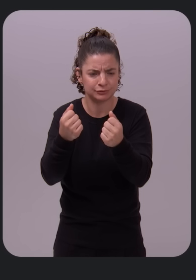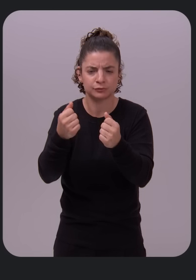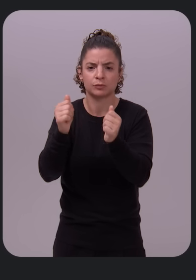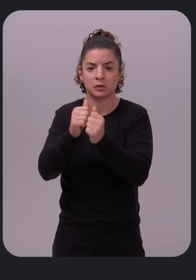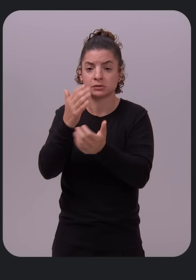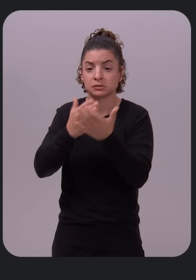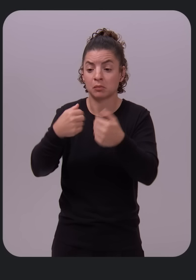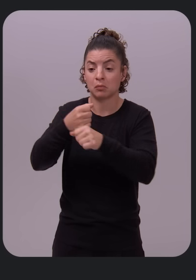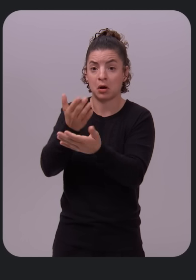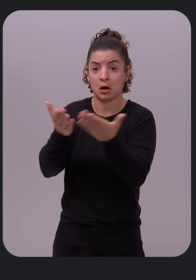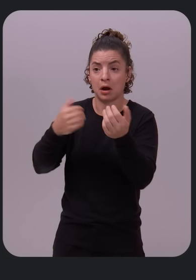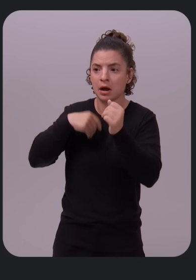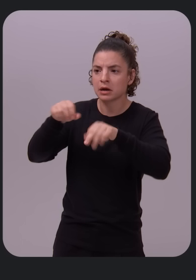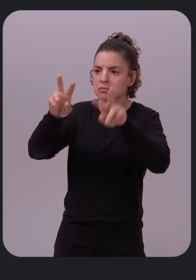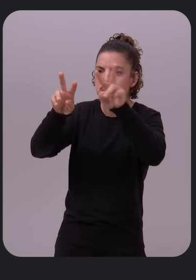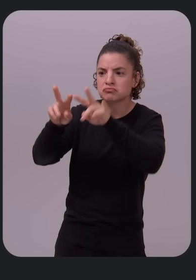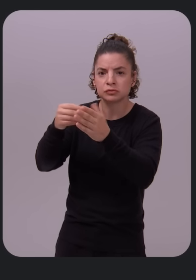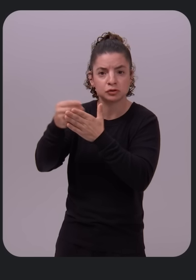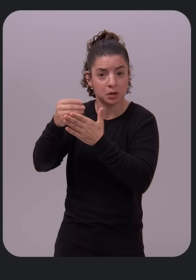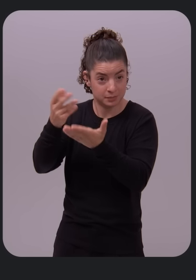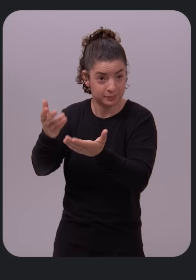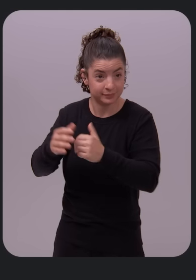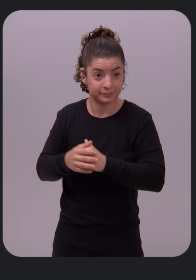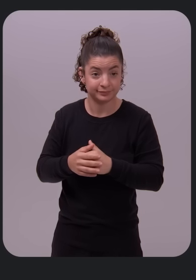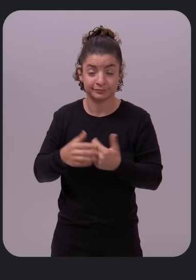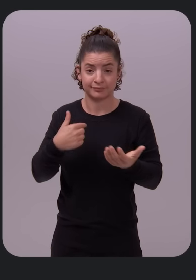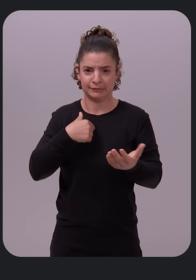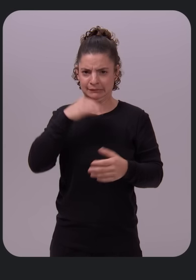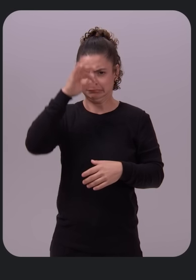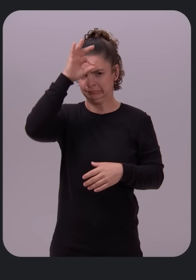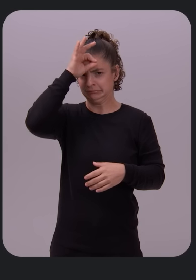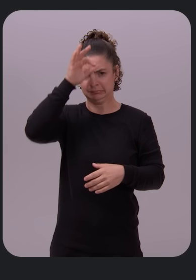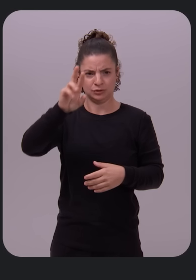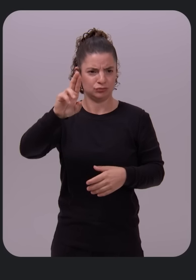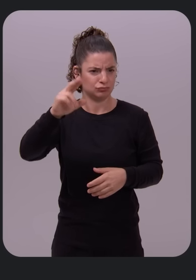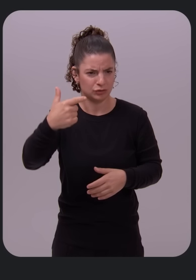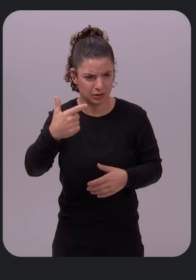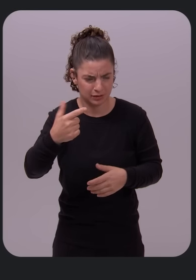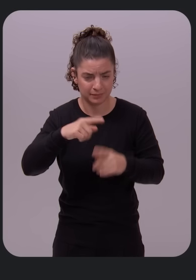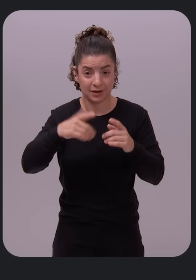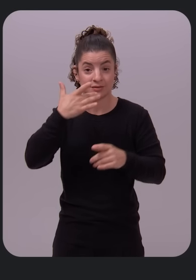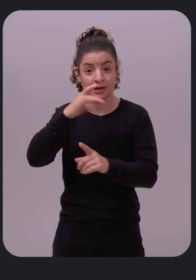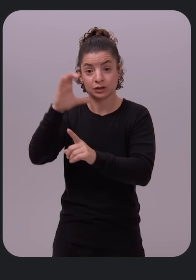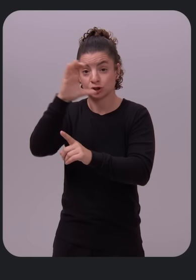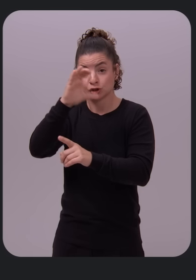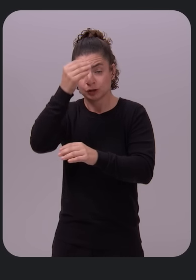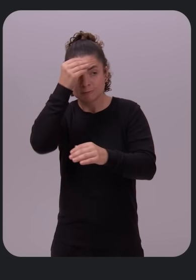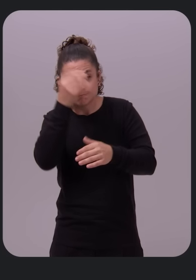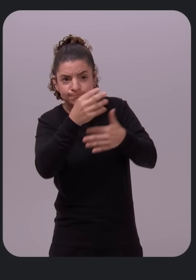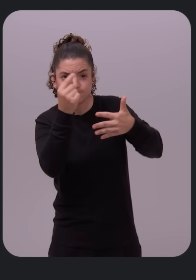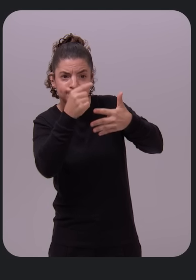that I can shop. But I don't know a lot about rugs. So luckily, Search points out some things